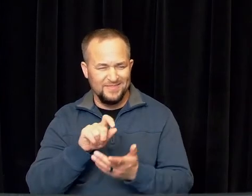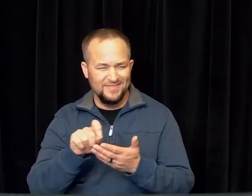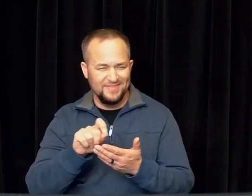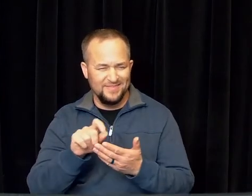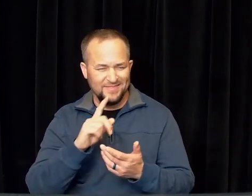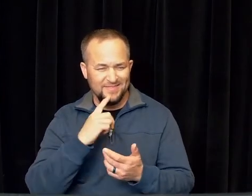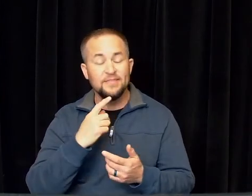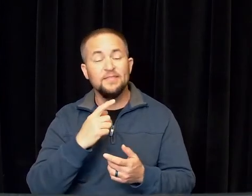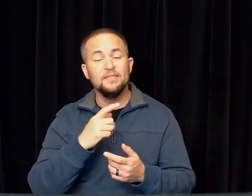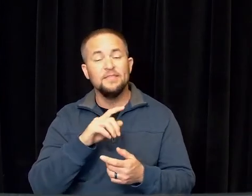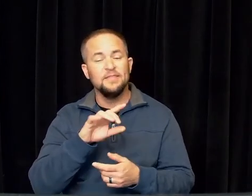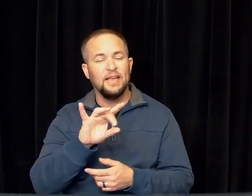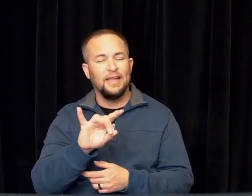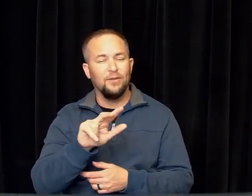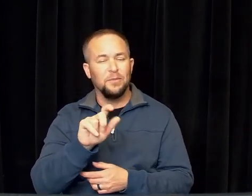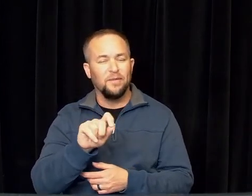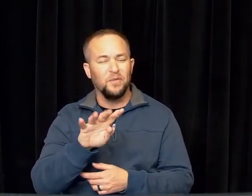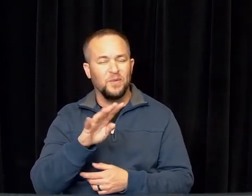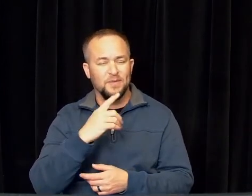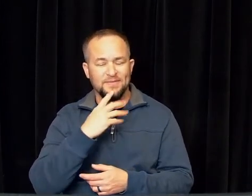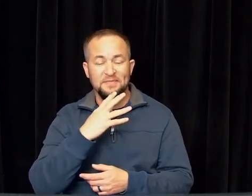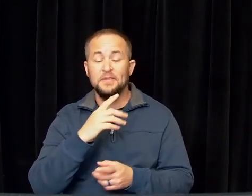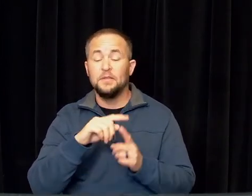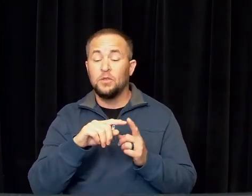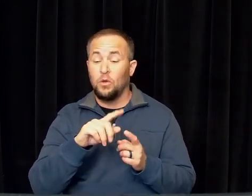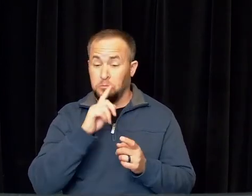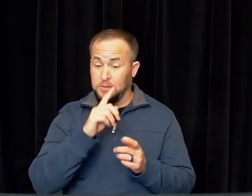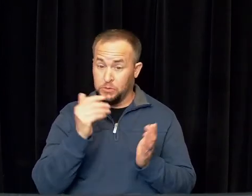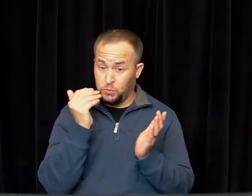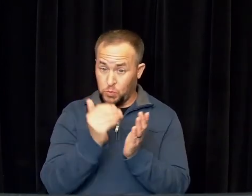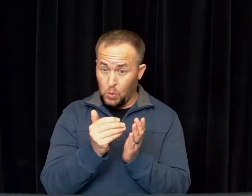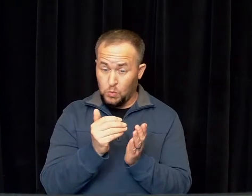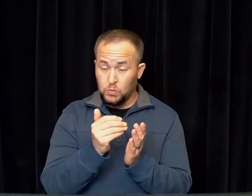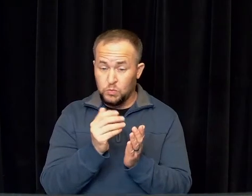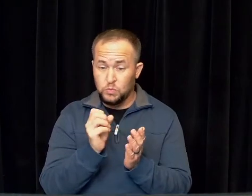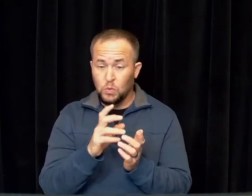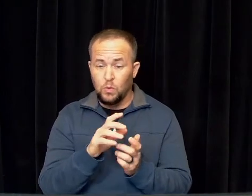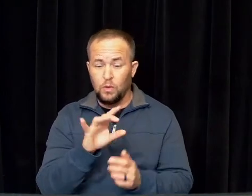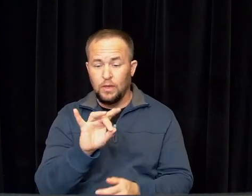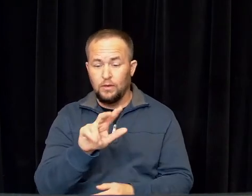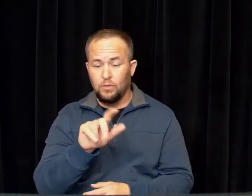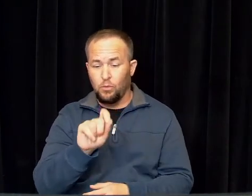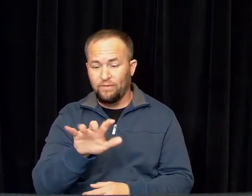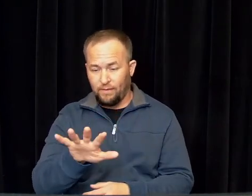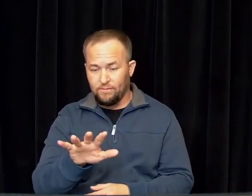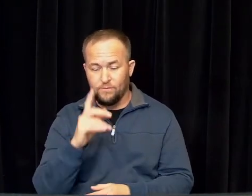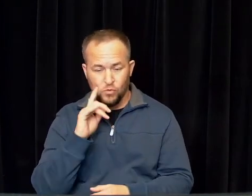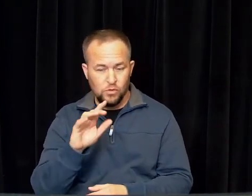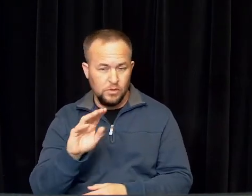so far, the mean and the median are pretty close to each other at that 83 or the 83.5 for that median.